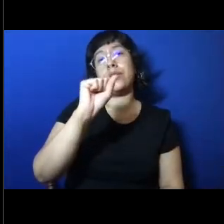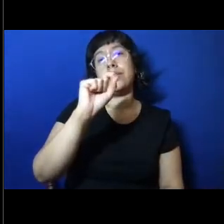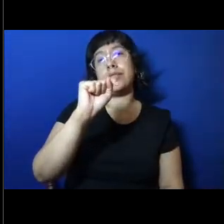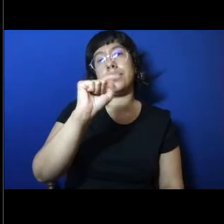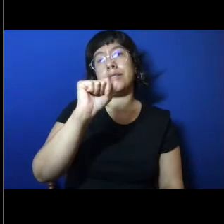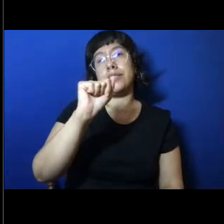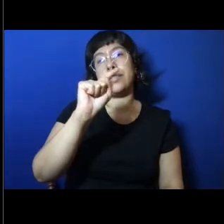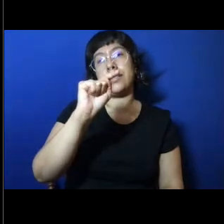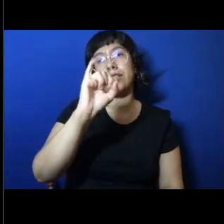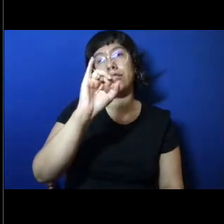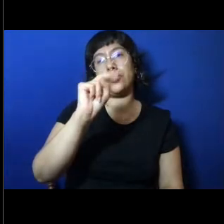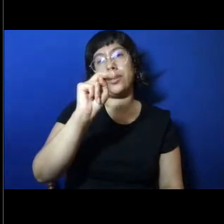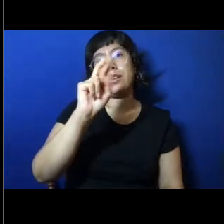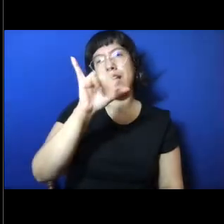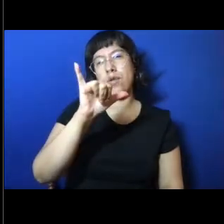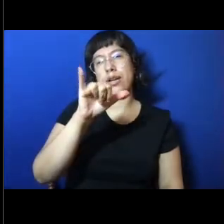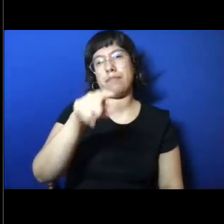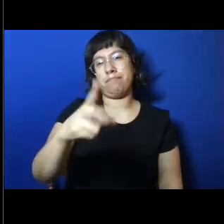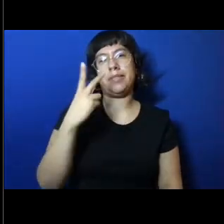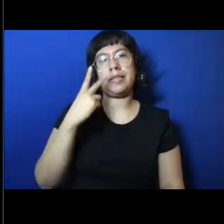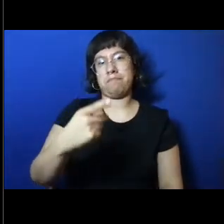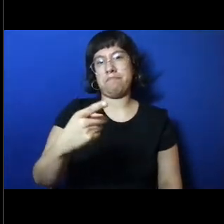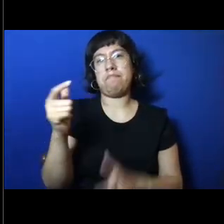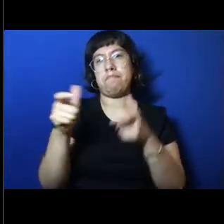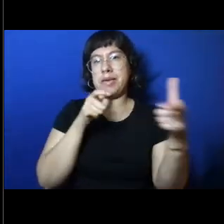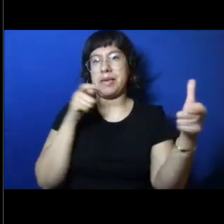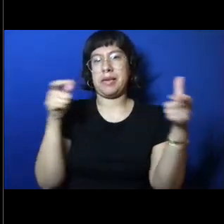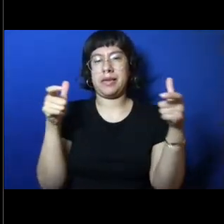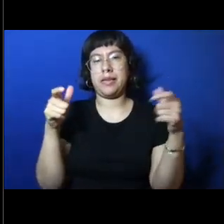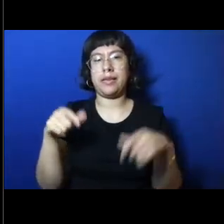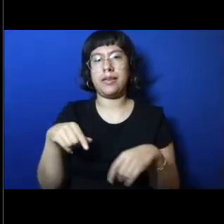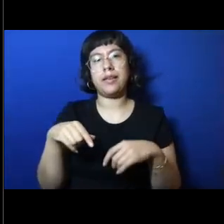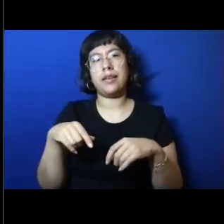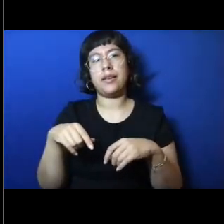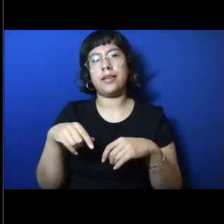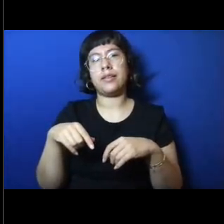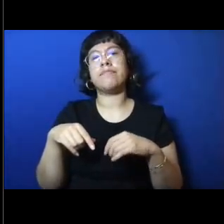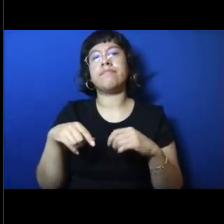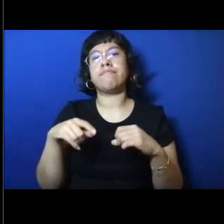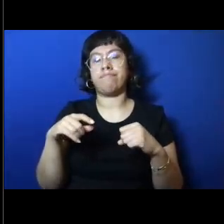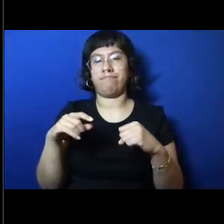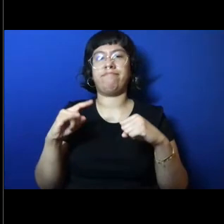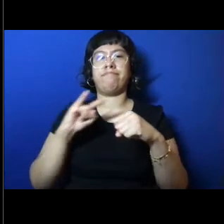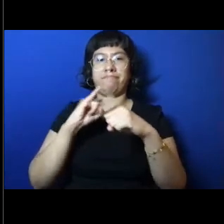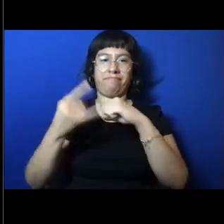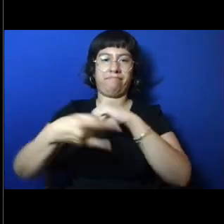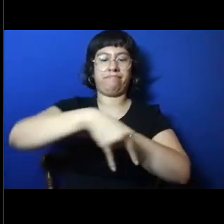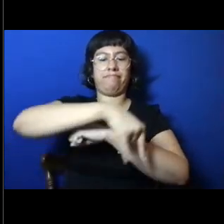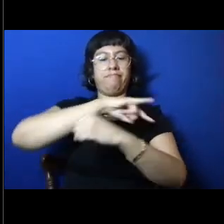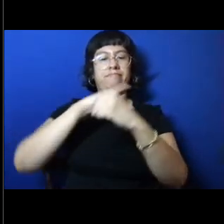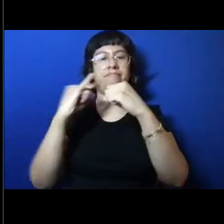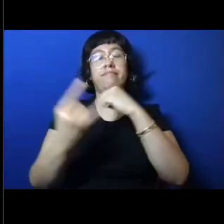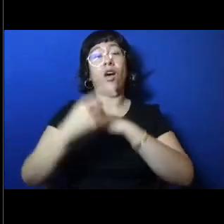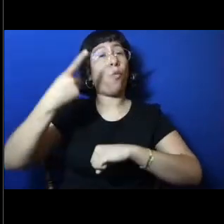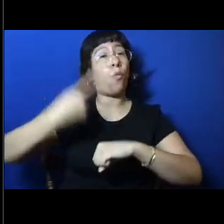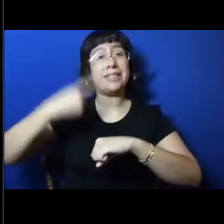And I'll go to the next slide. This one that's kind of horizontal is geostationary orbit. It orbits once per day. It's a very special orbit,